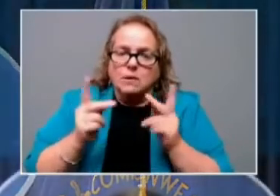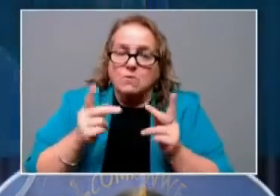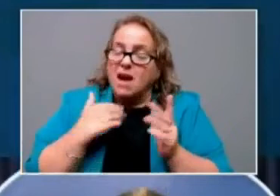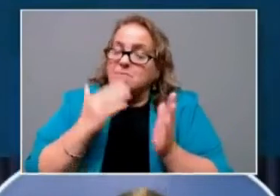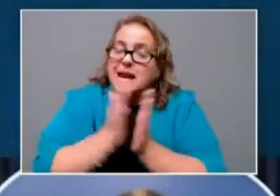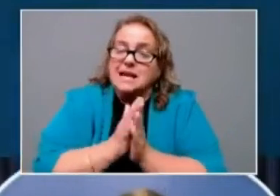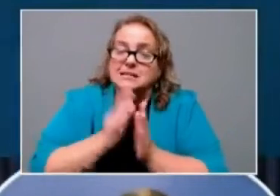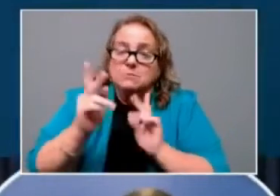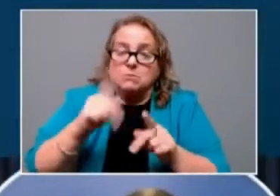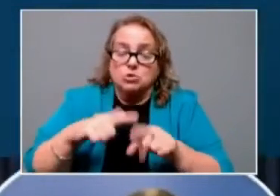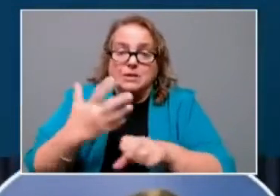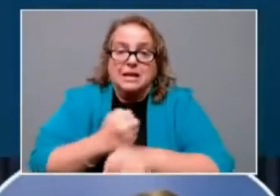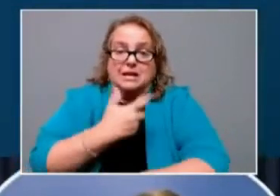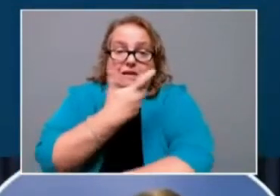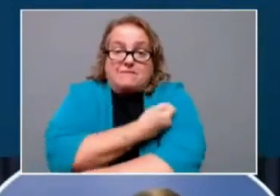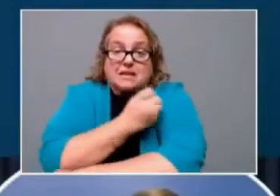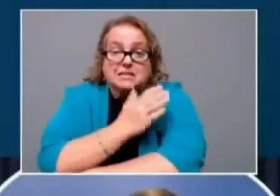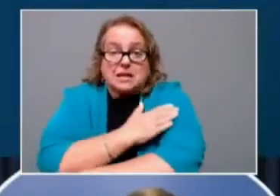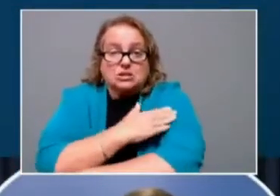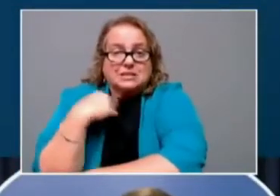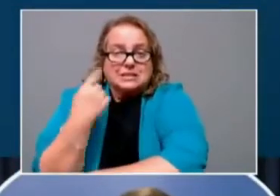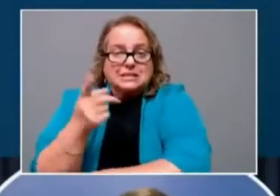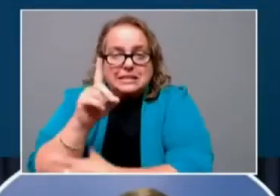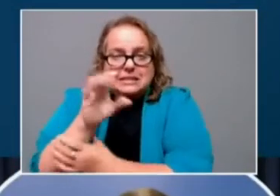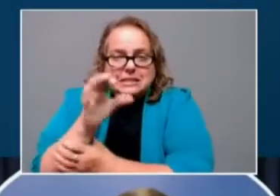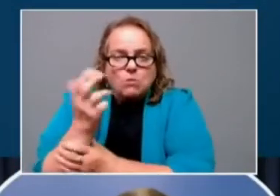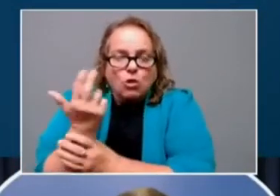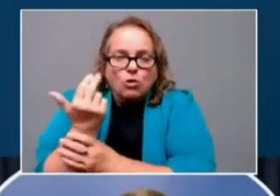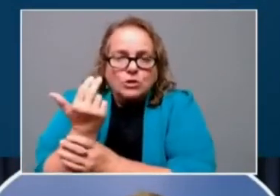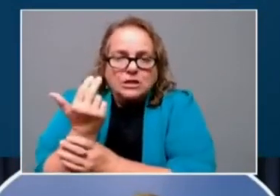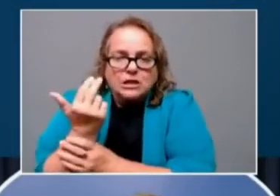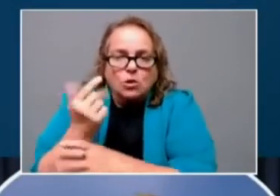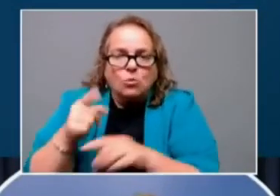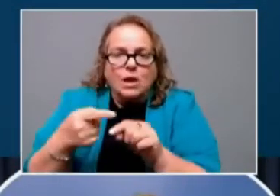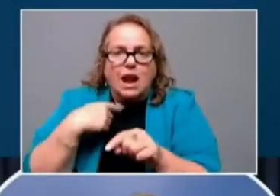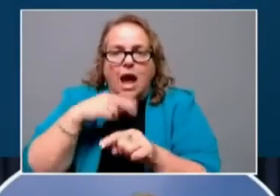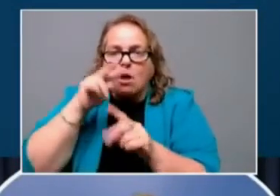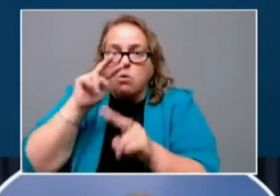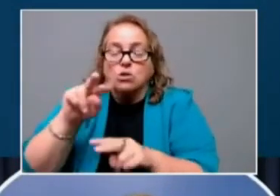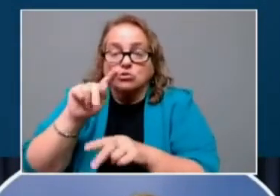I watched those trucks roll out of the manufacturing facilities. I remember